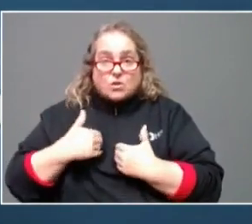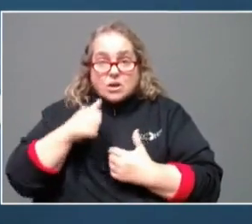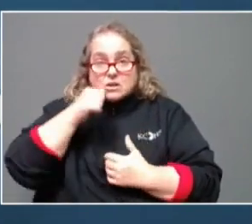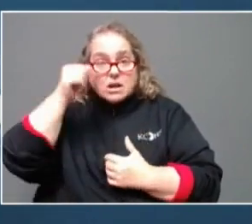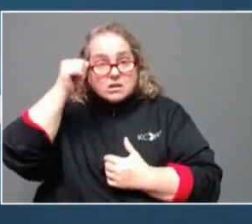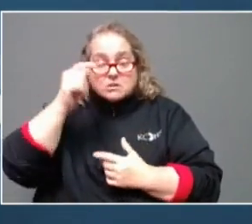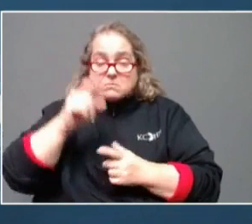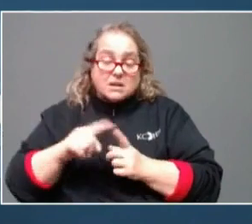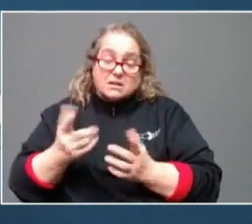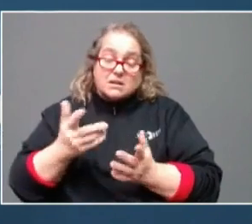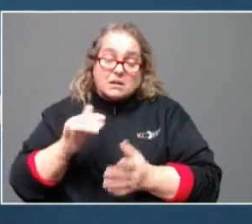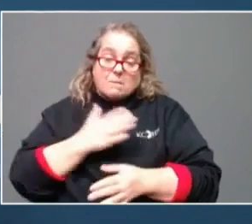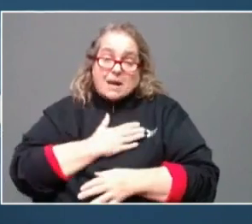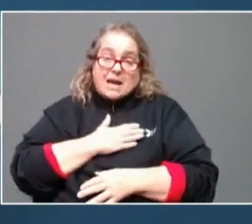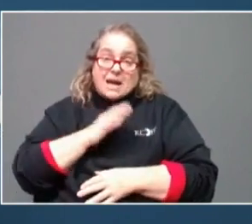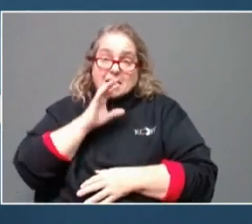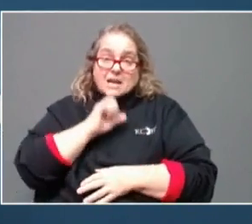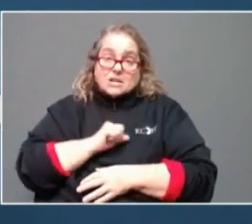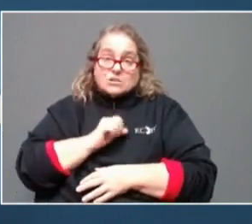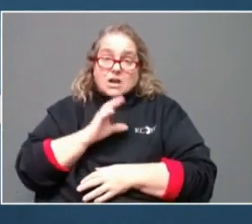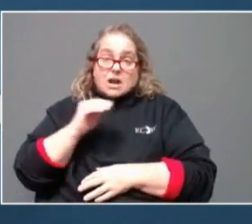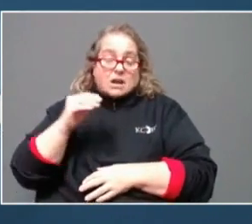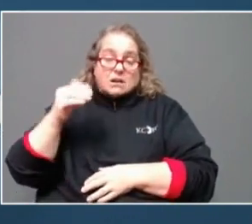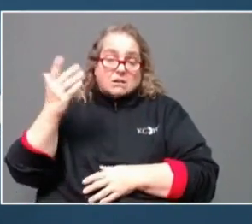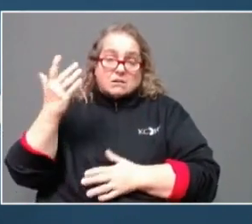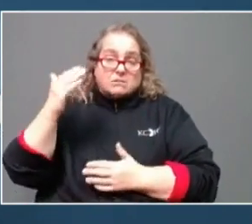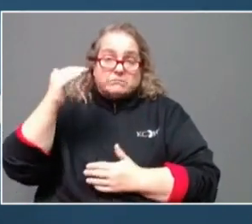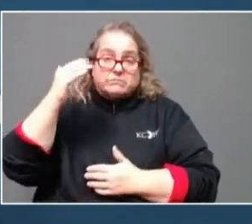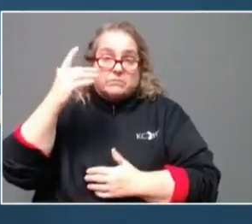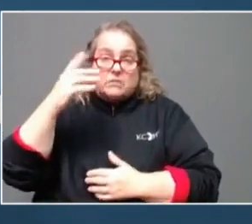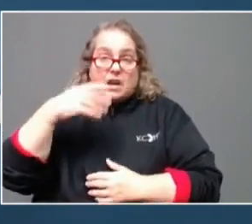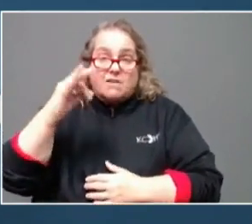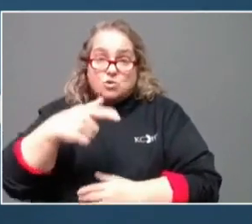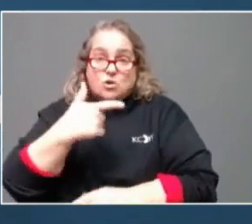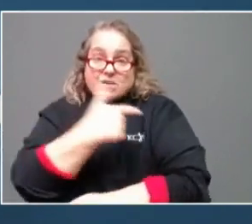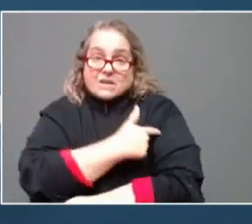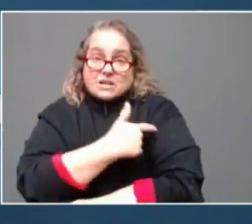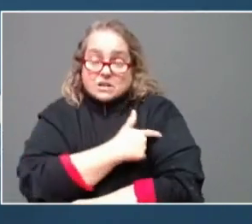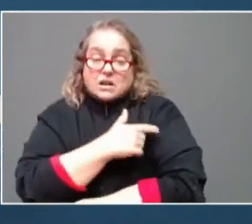age and and all the way down if you're vaccinated and boosted a micron in